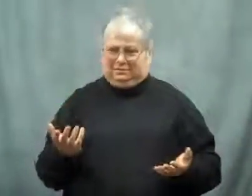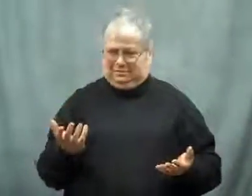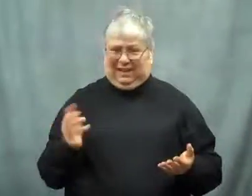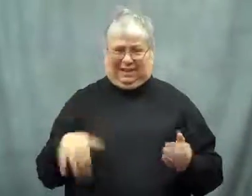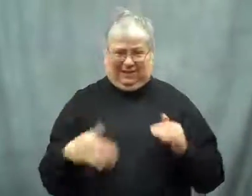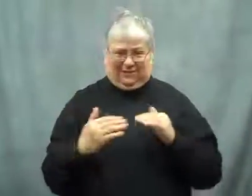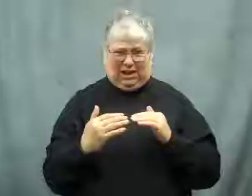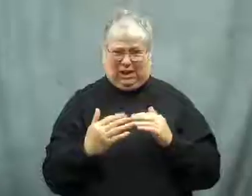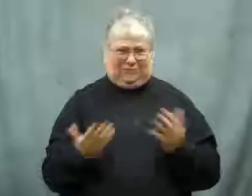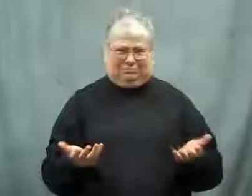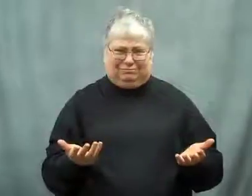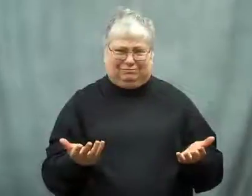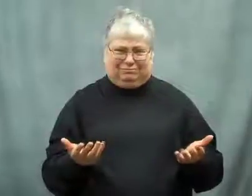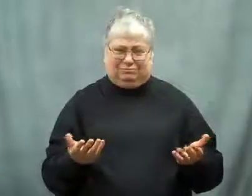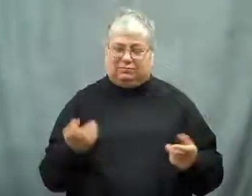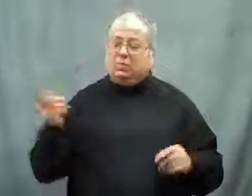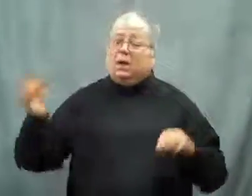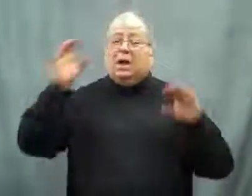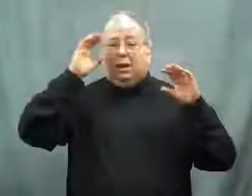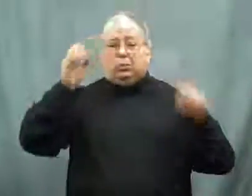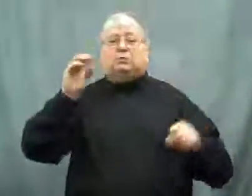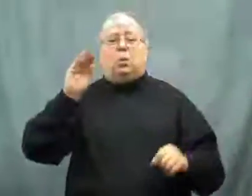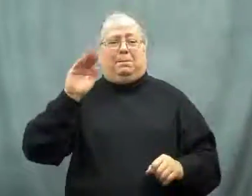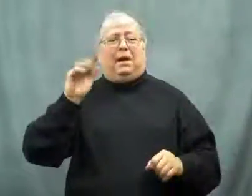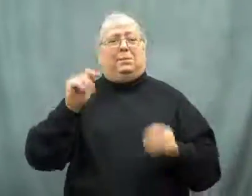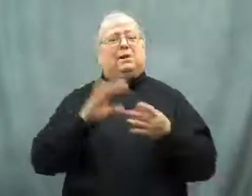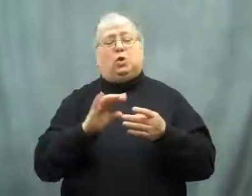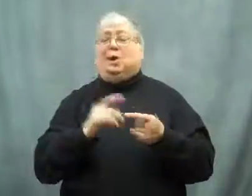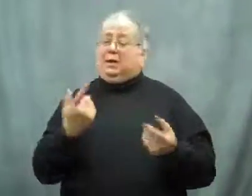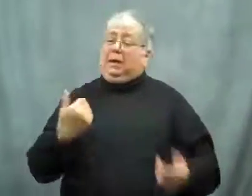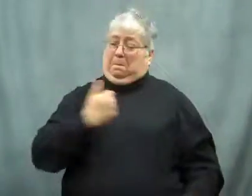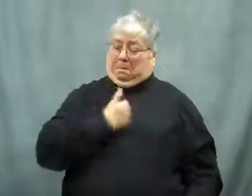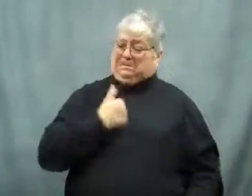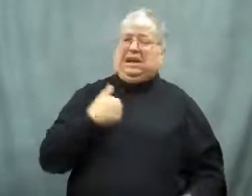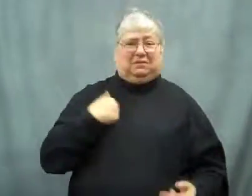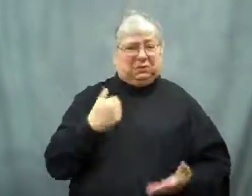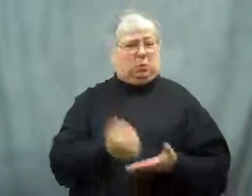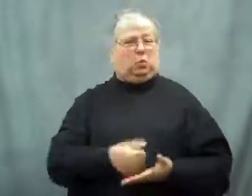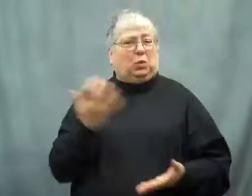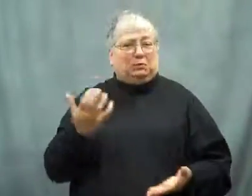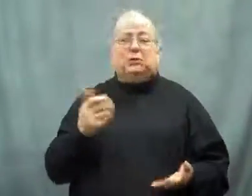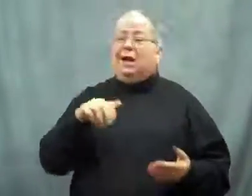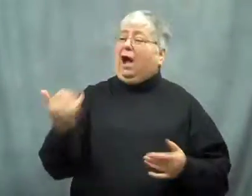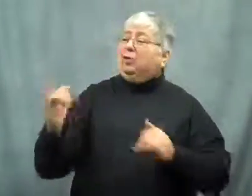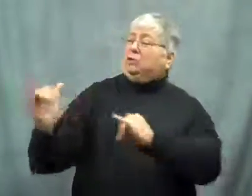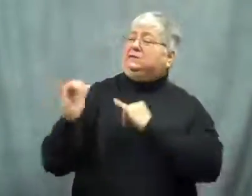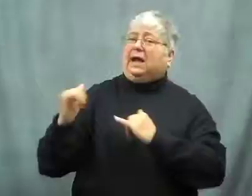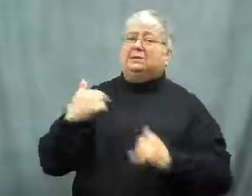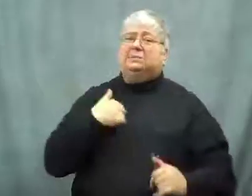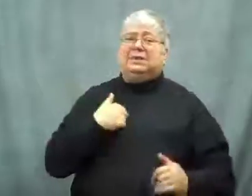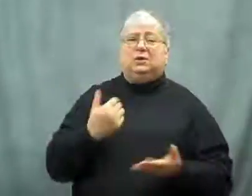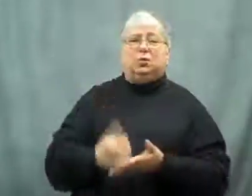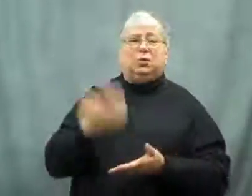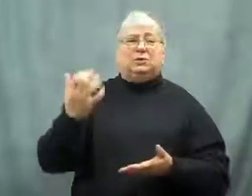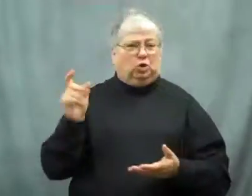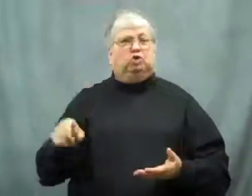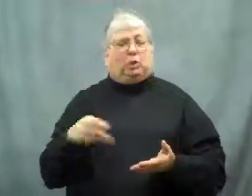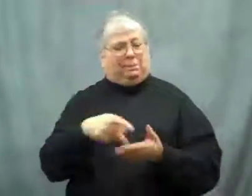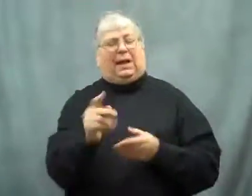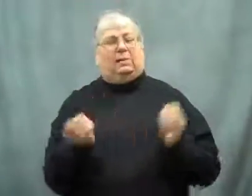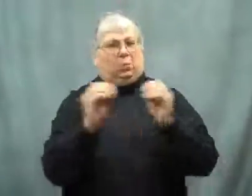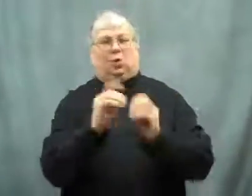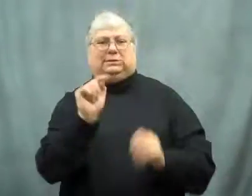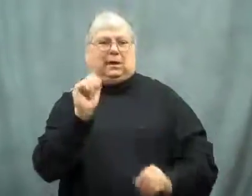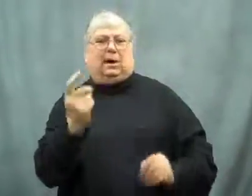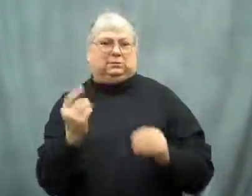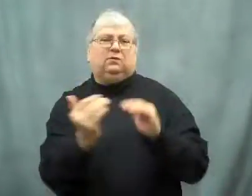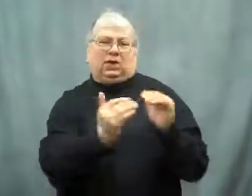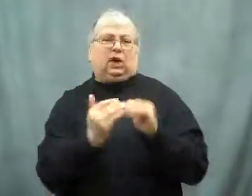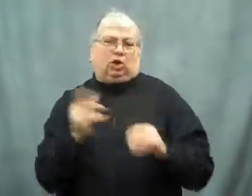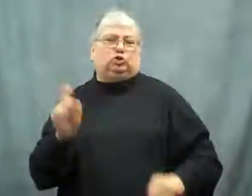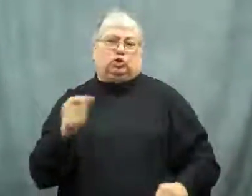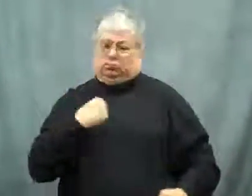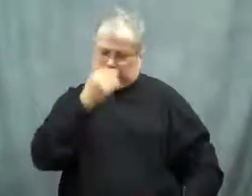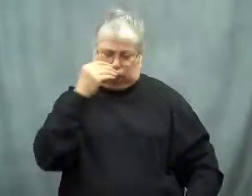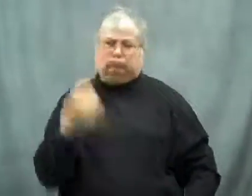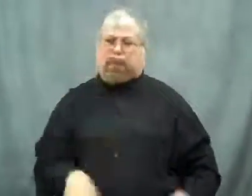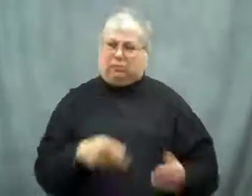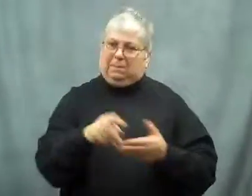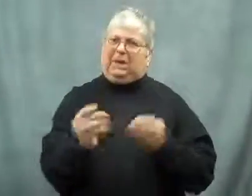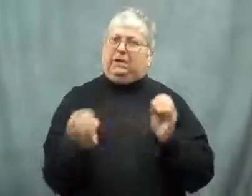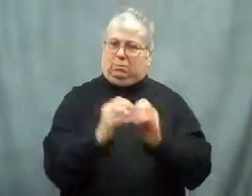He said it wasn't fair. He referred to himself and others who were wealthy.